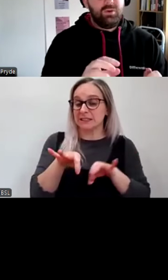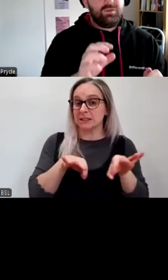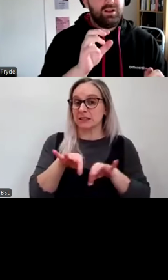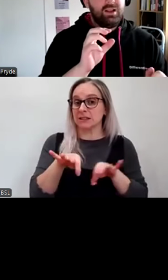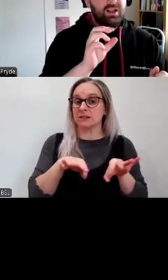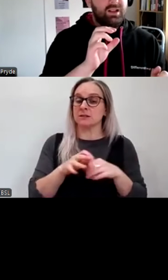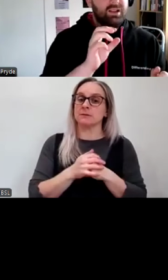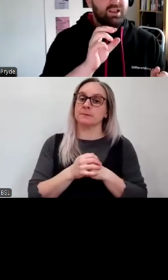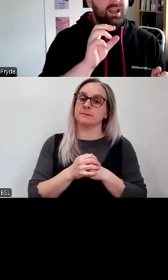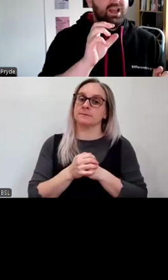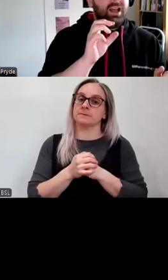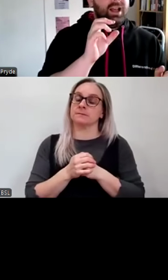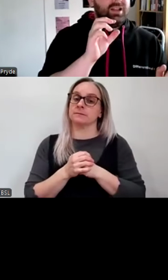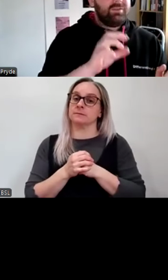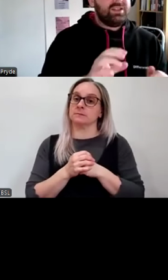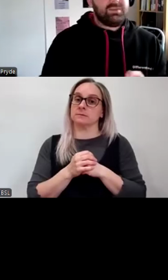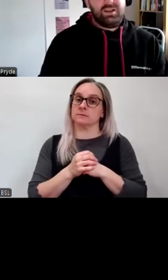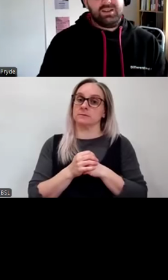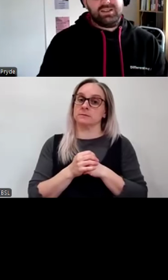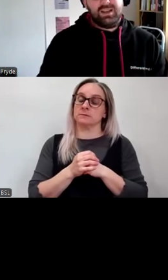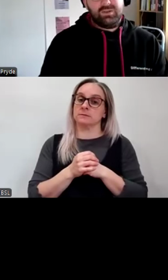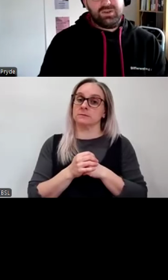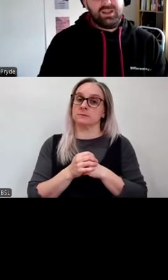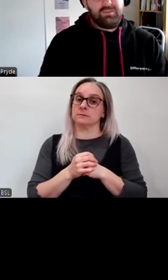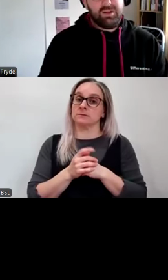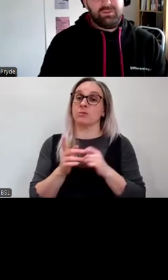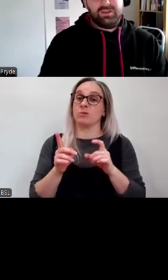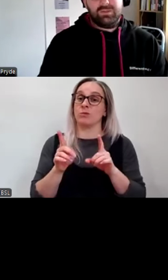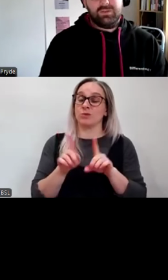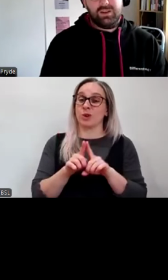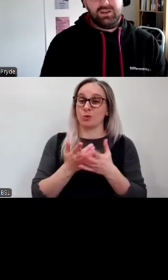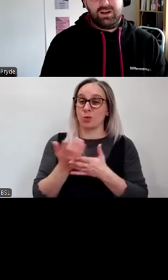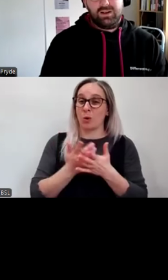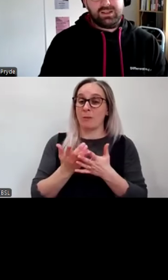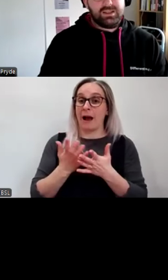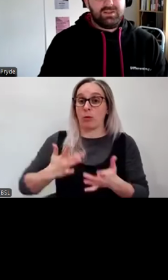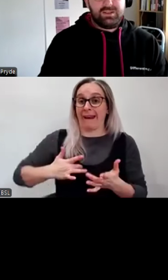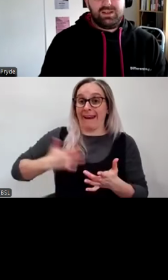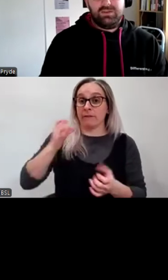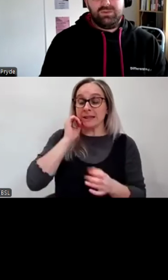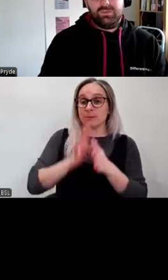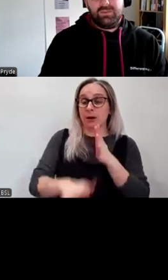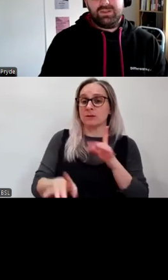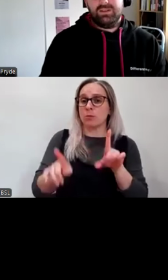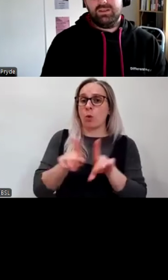both lived experience and also hidden impairments within our accessibility roadmaps.